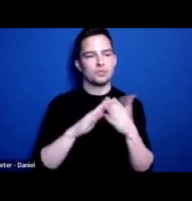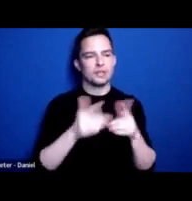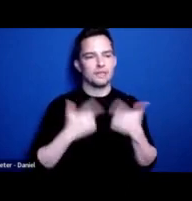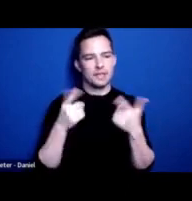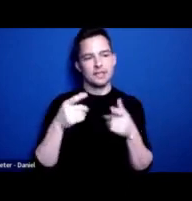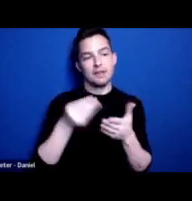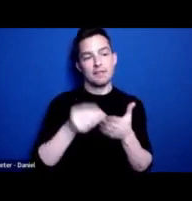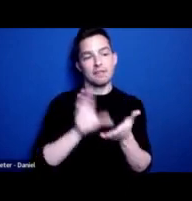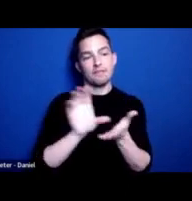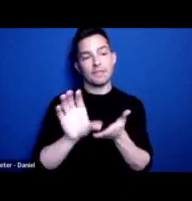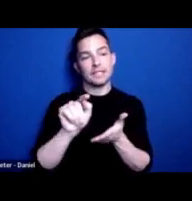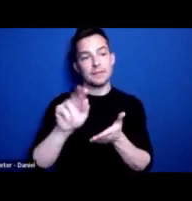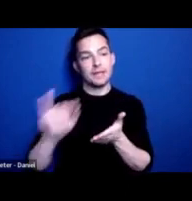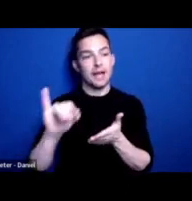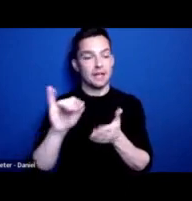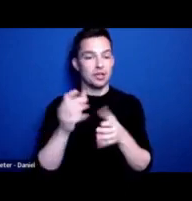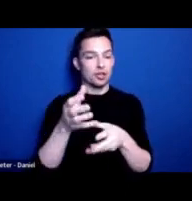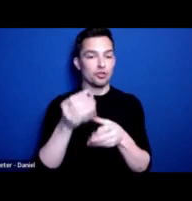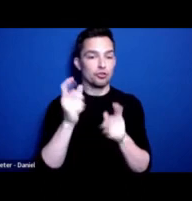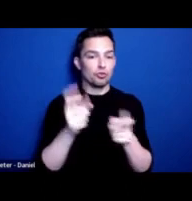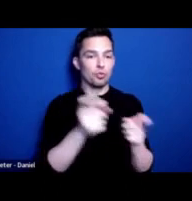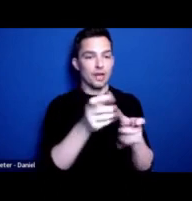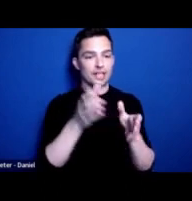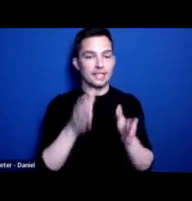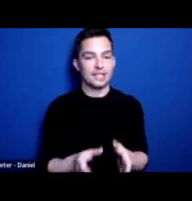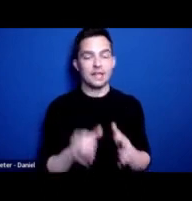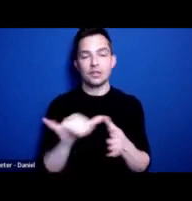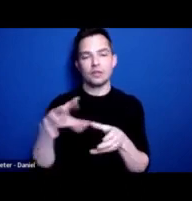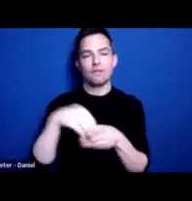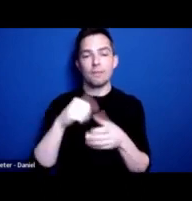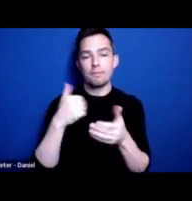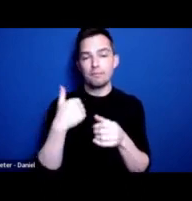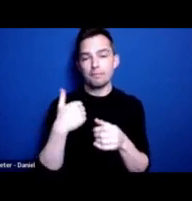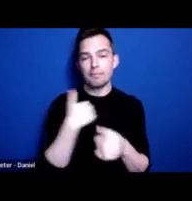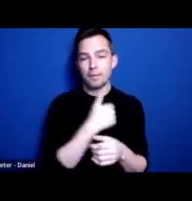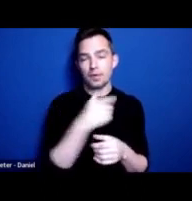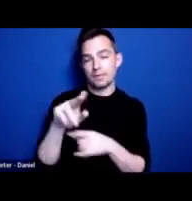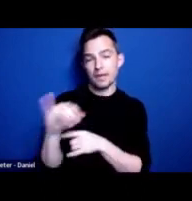partnership program grantees and involve members of the TBI advisory and leadership group,